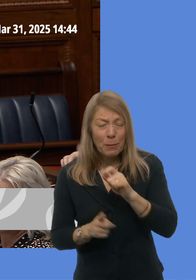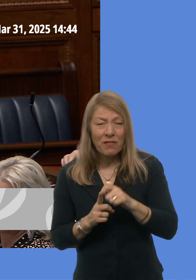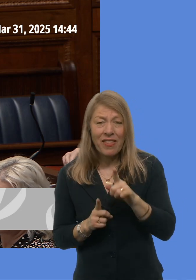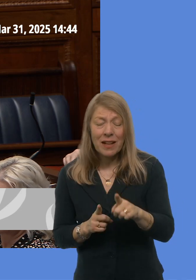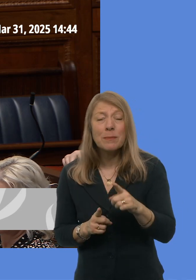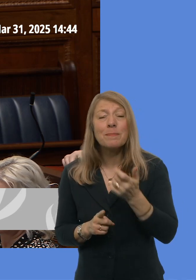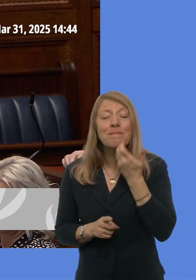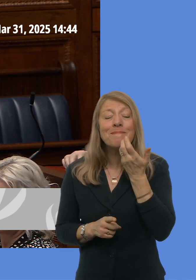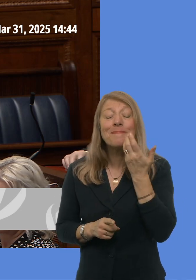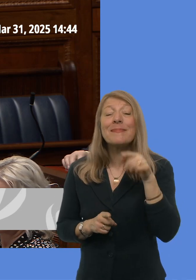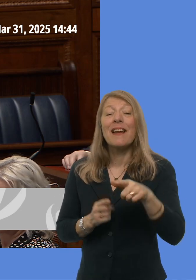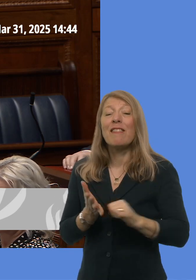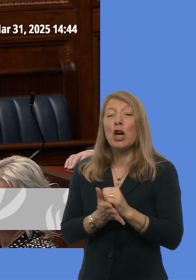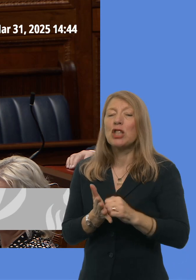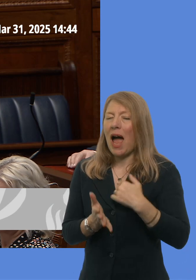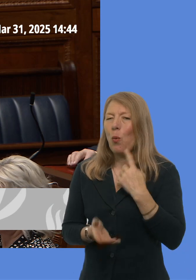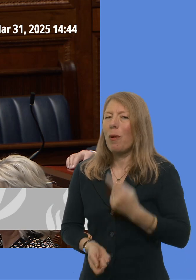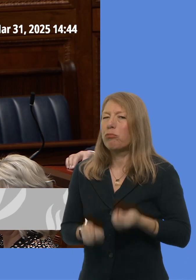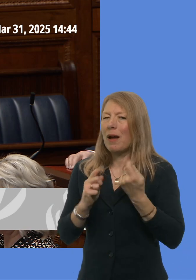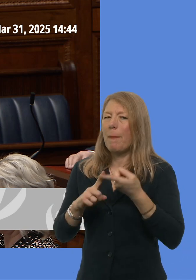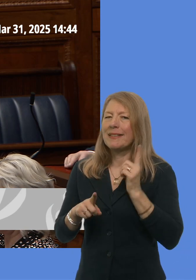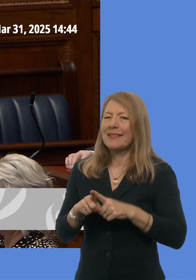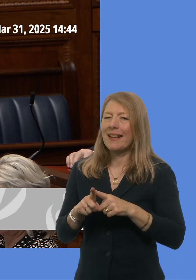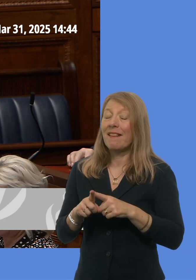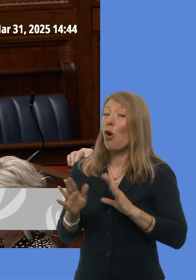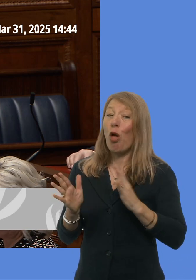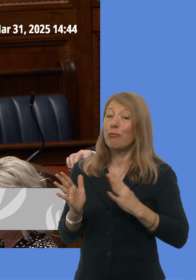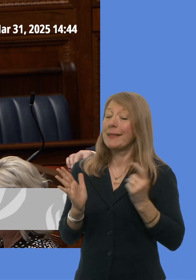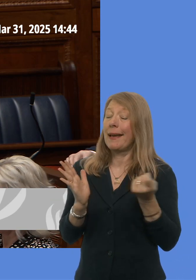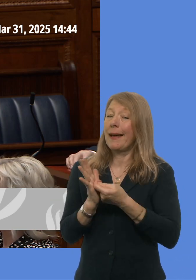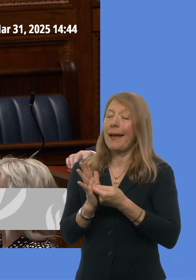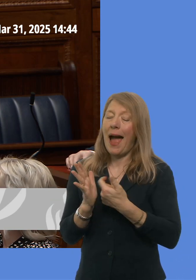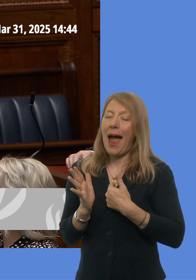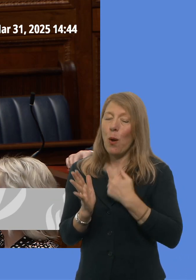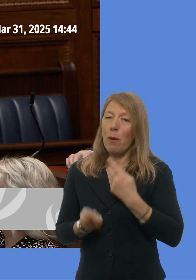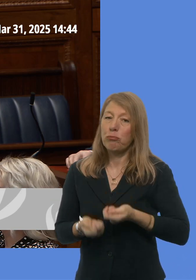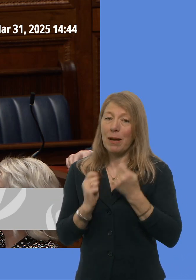There is already correspondence in the system asking for the answers to those questions. Those are legitimate questions, and we want the answers to them.